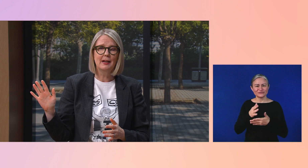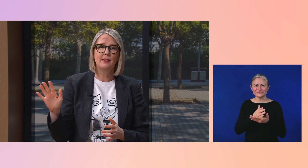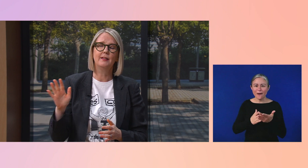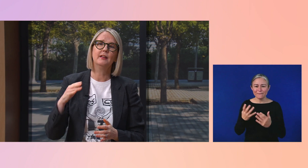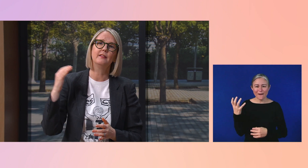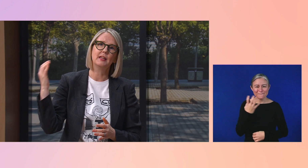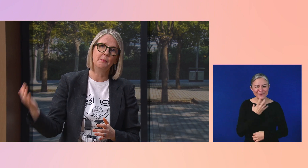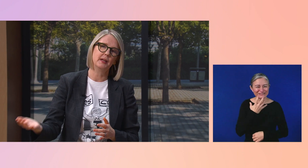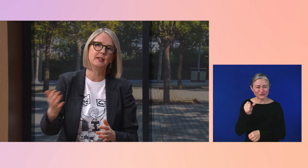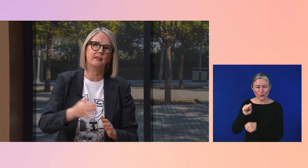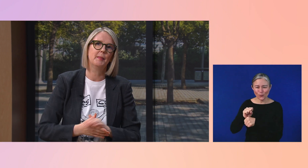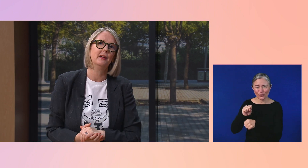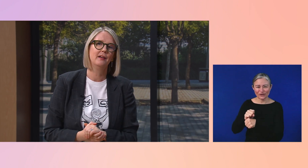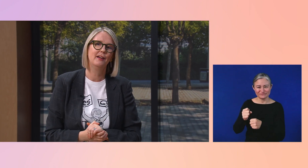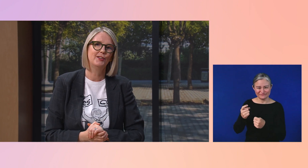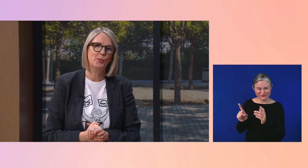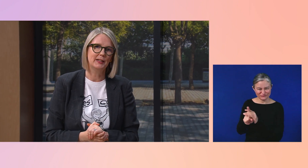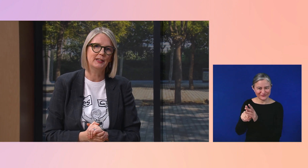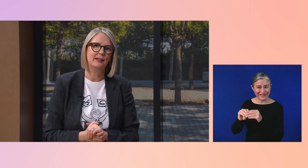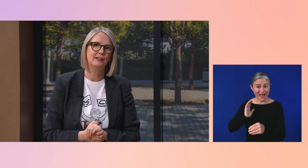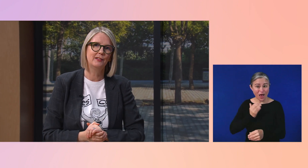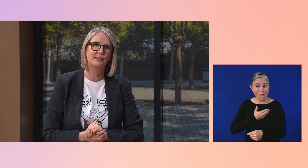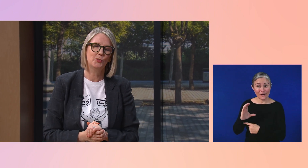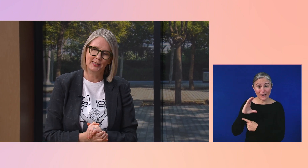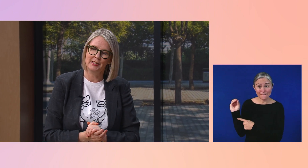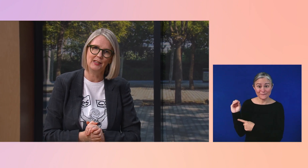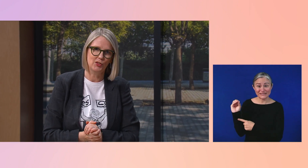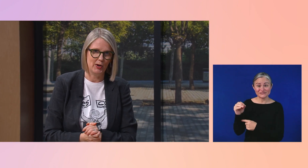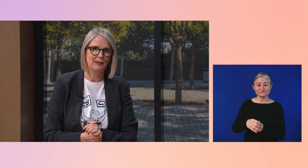This is the Ability Summit 2023.